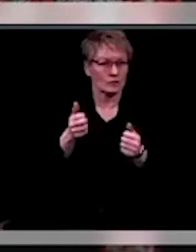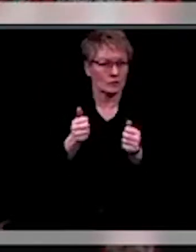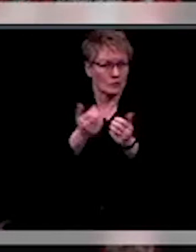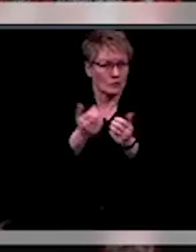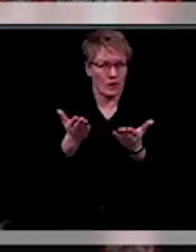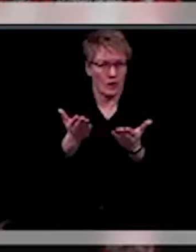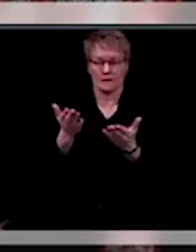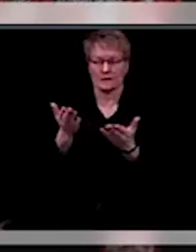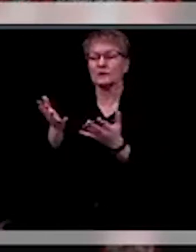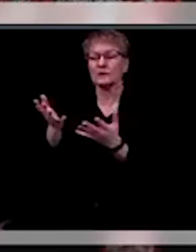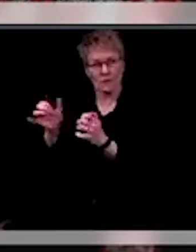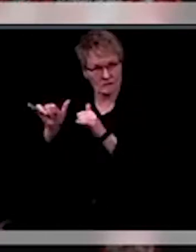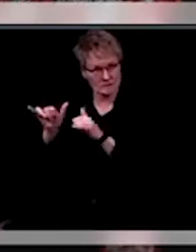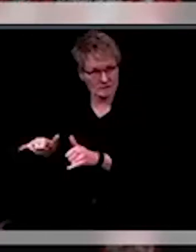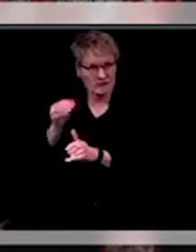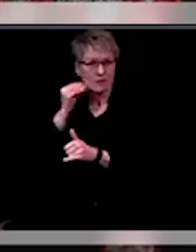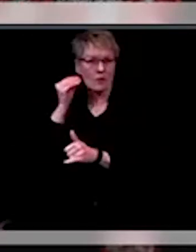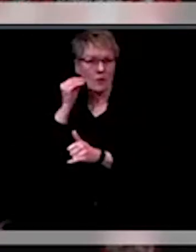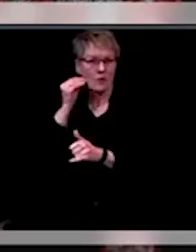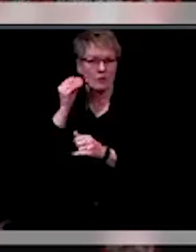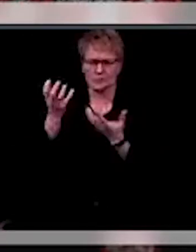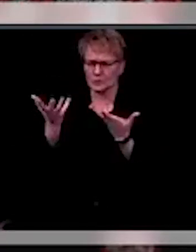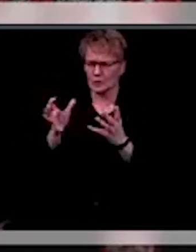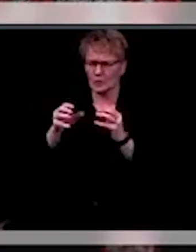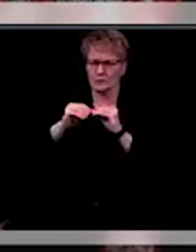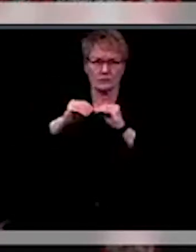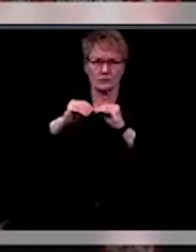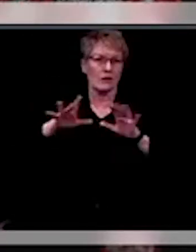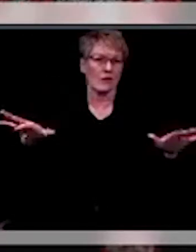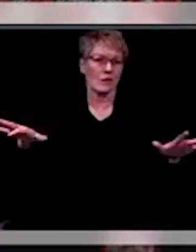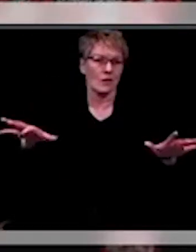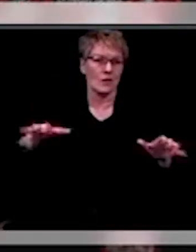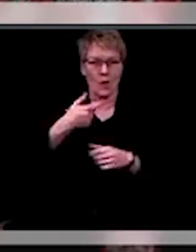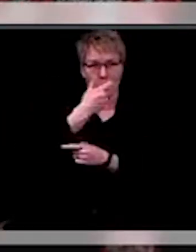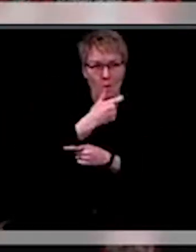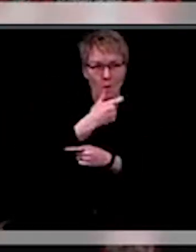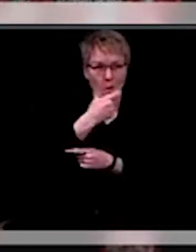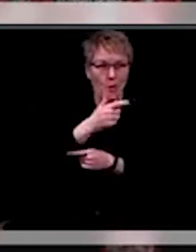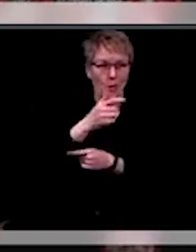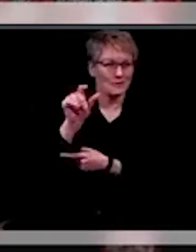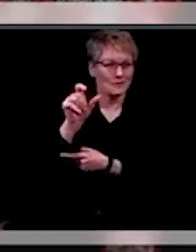cold and flu viruses to others. So, this is a chance for us all to participate.